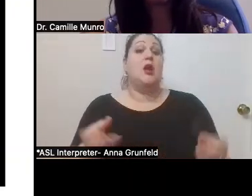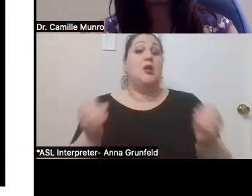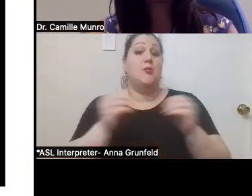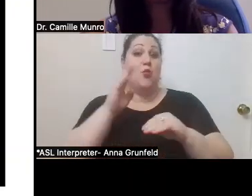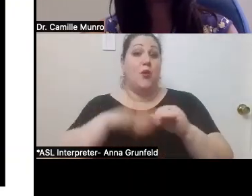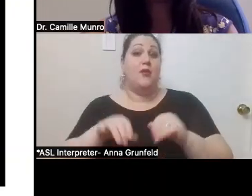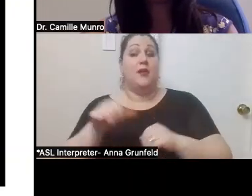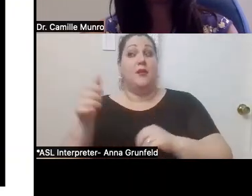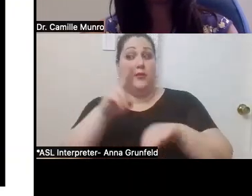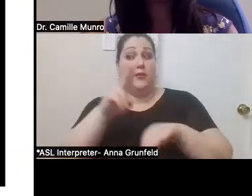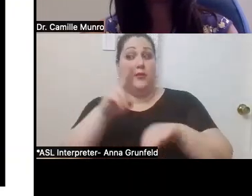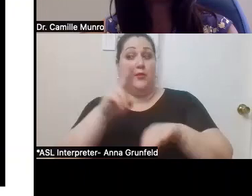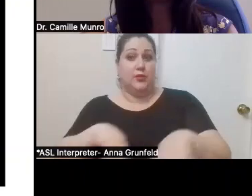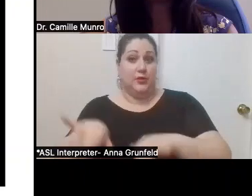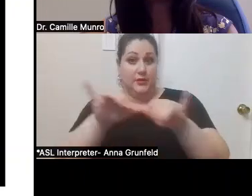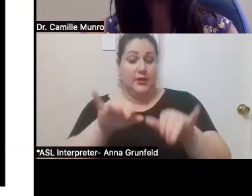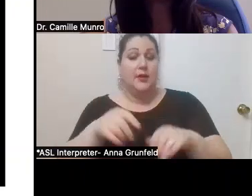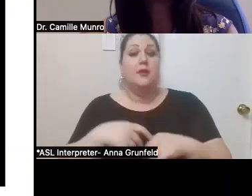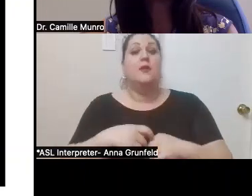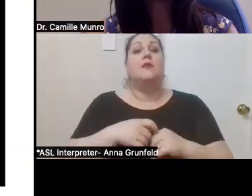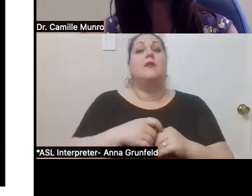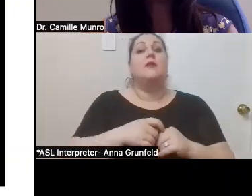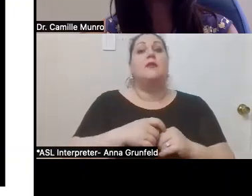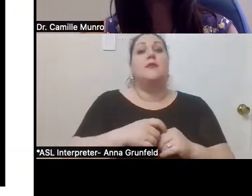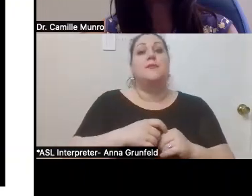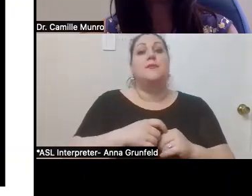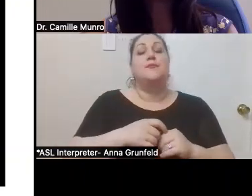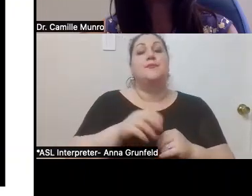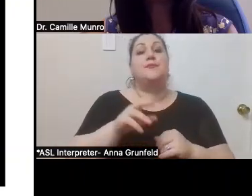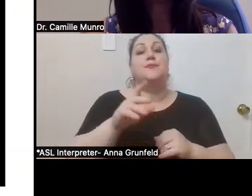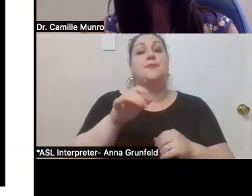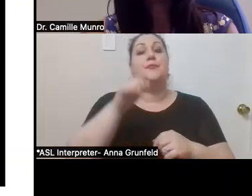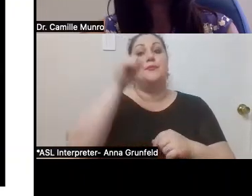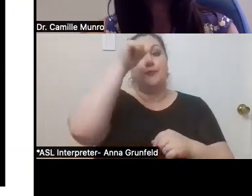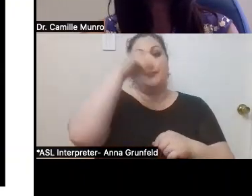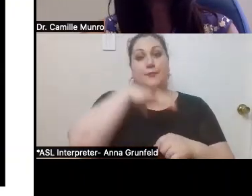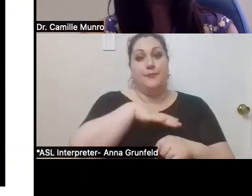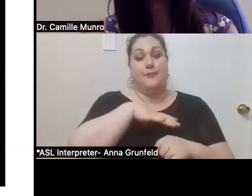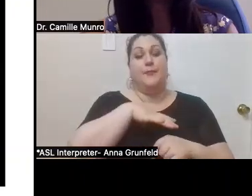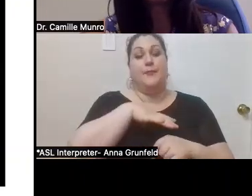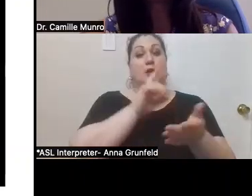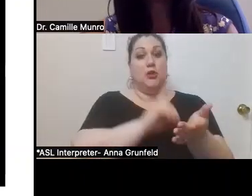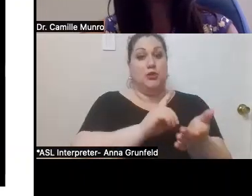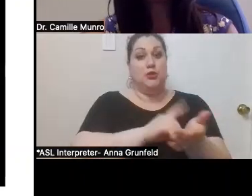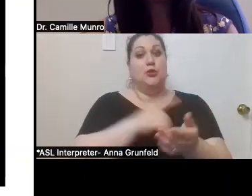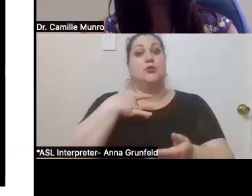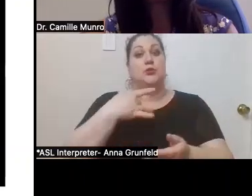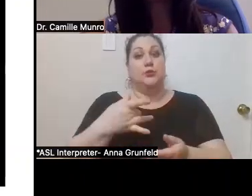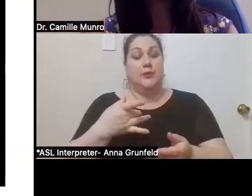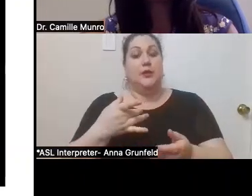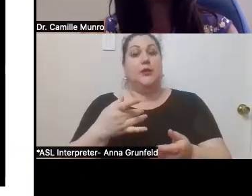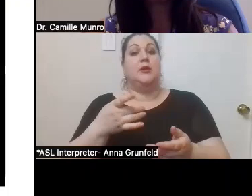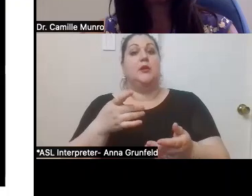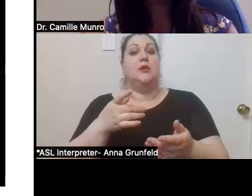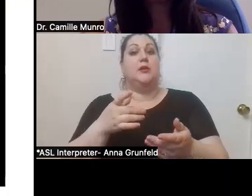men and for female physicians, the risk is two to threefold. Despite the widespread recognition of burnout